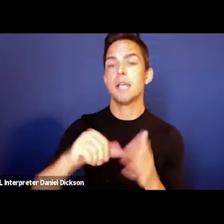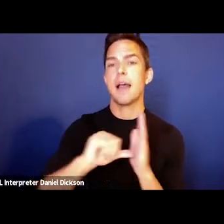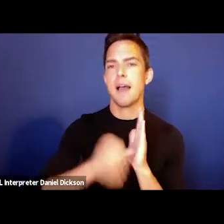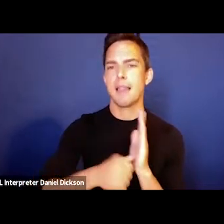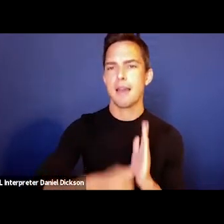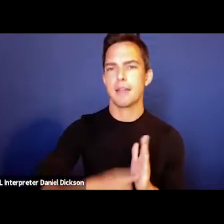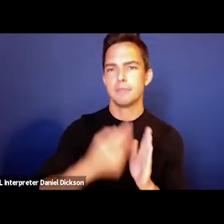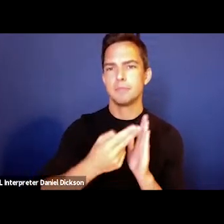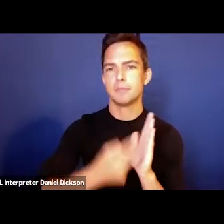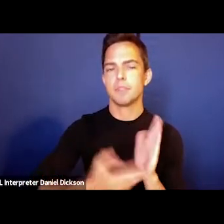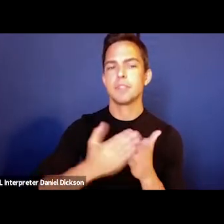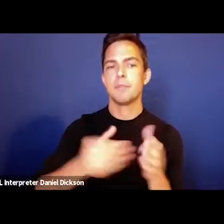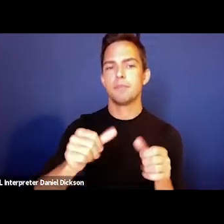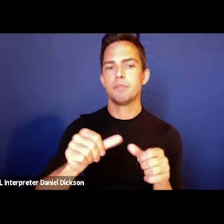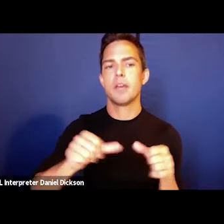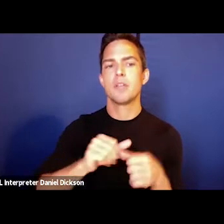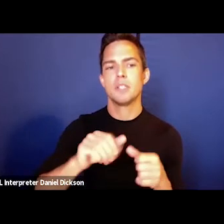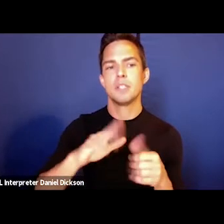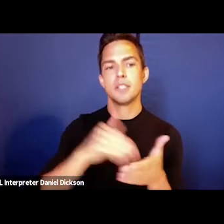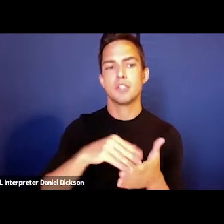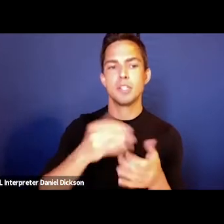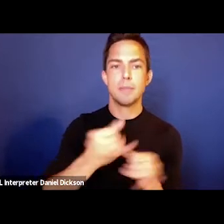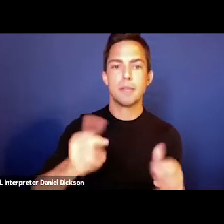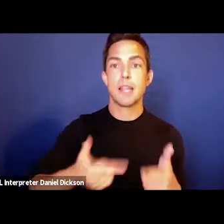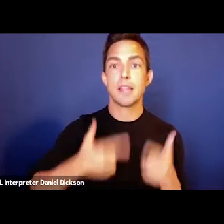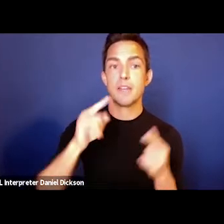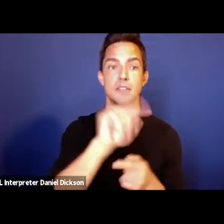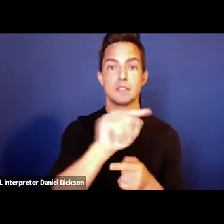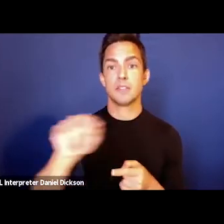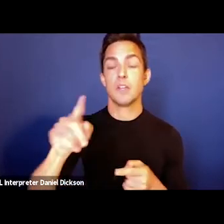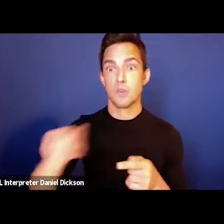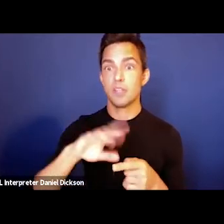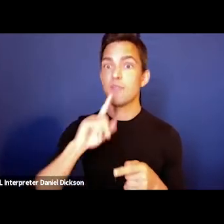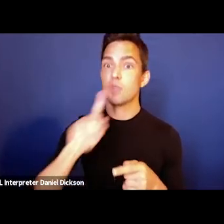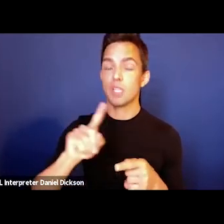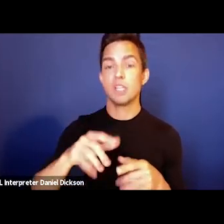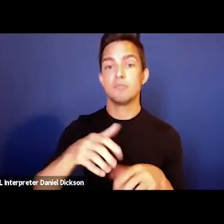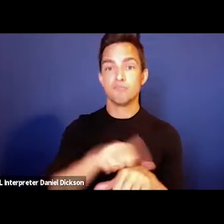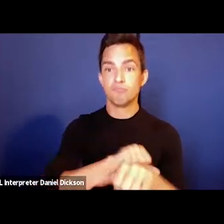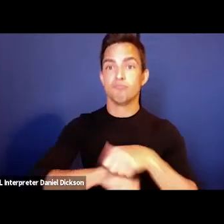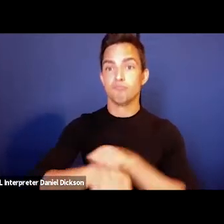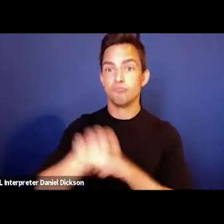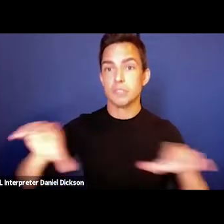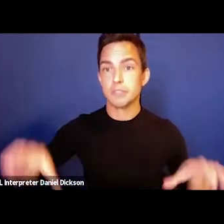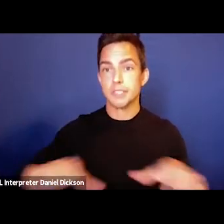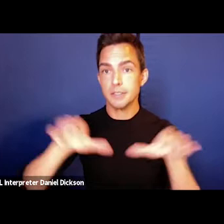of how centers for independent living have stepped up and really done some changes to